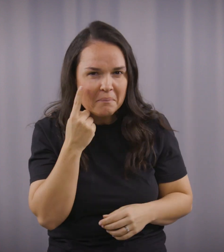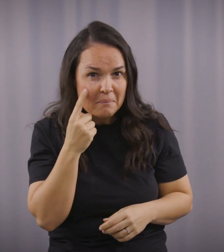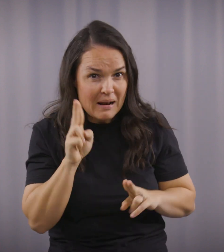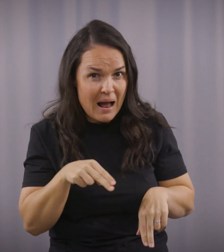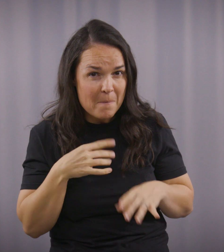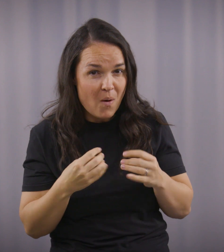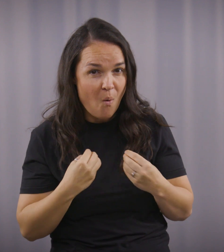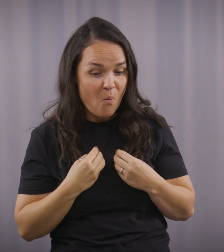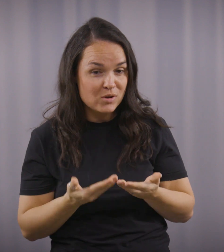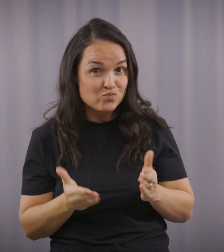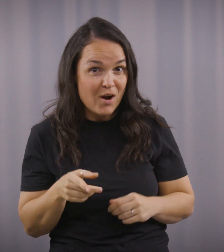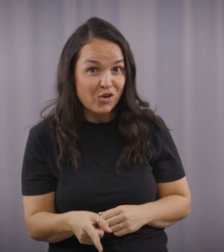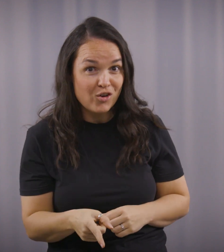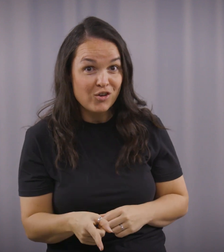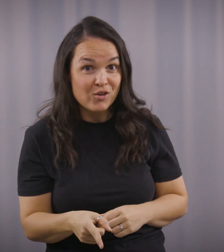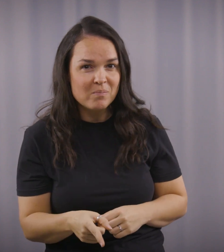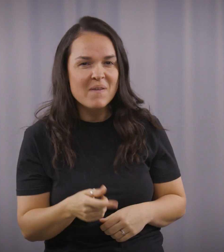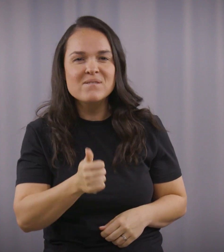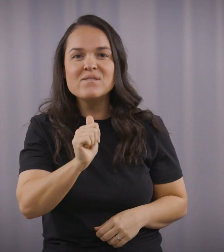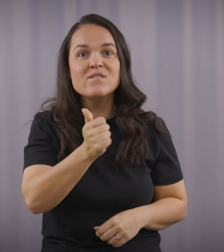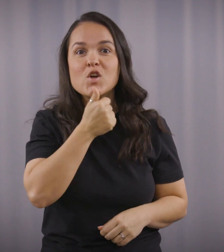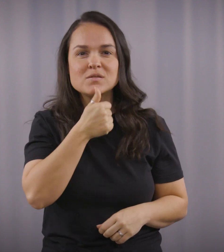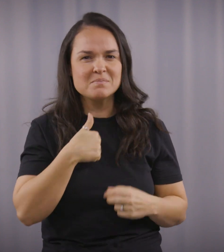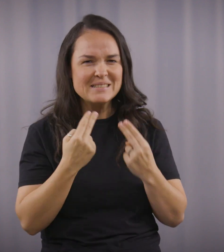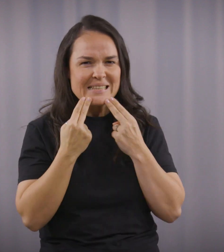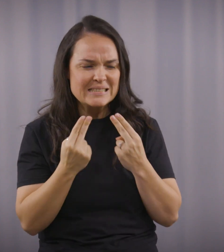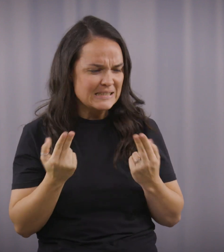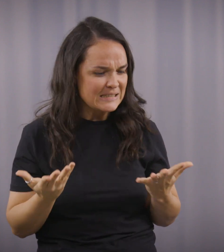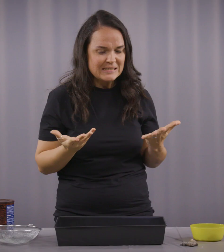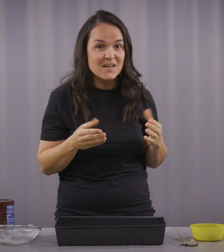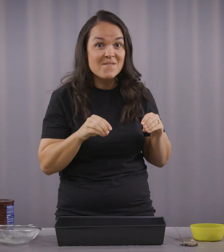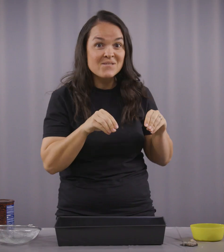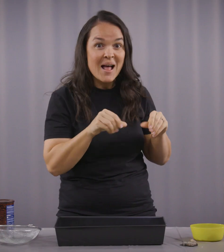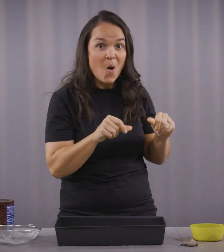What about making our own craters right here? First, what do we need?